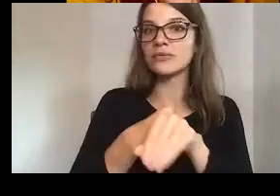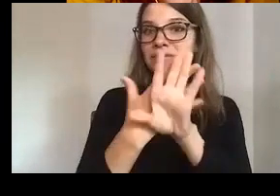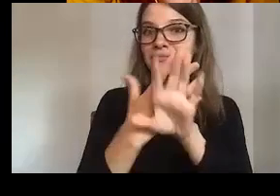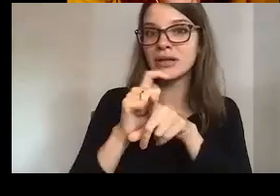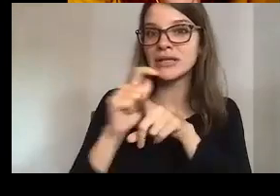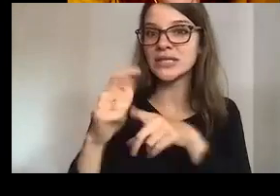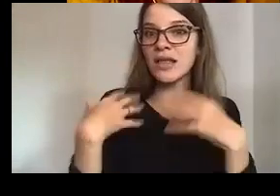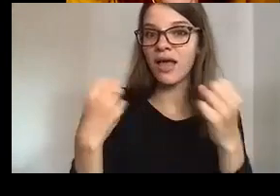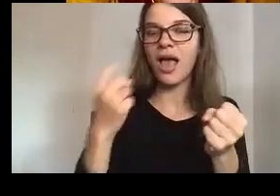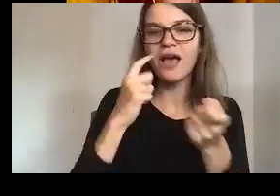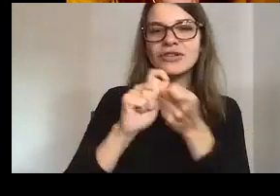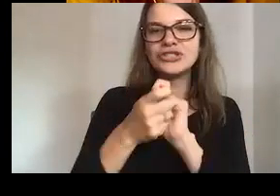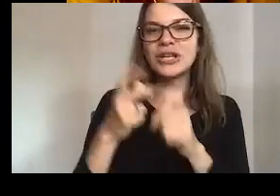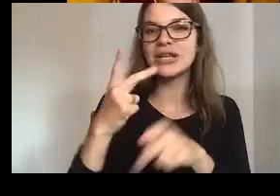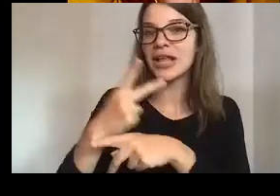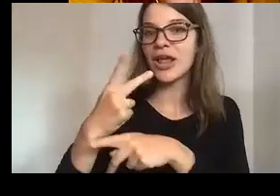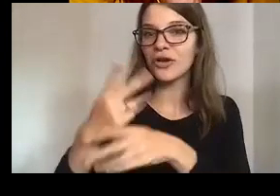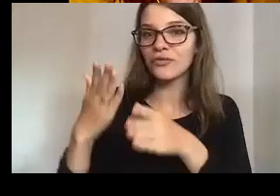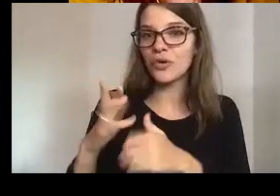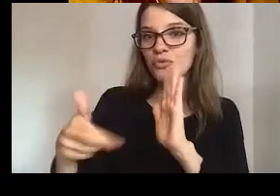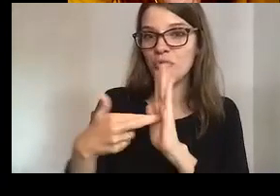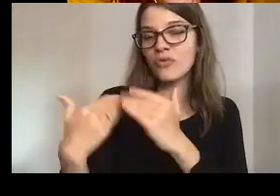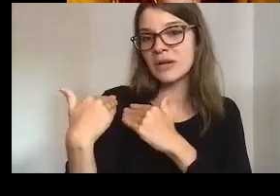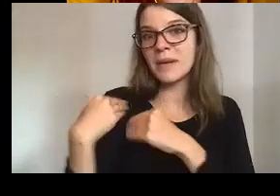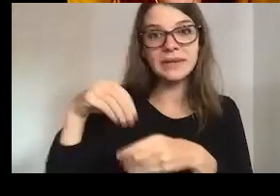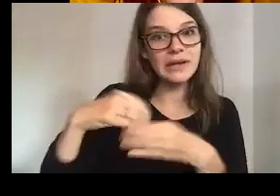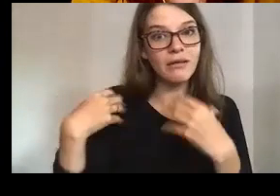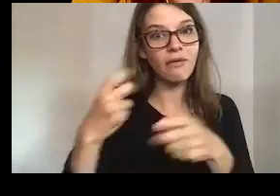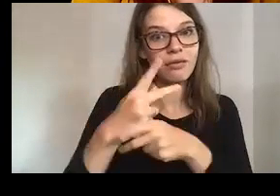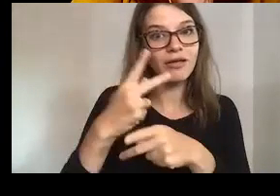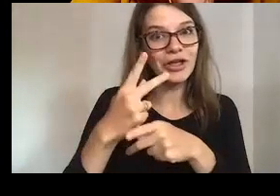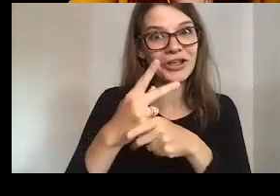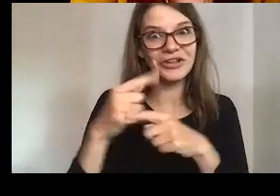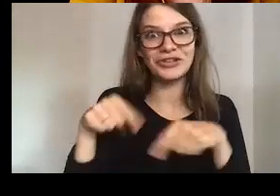caregiver roles and responsibilities in healthcare in the time of covid19